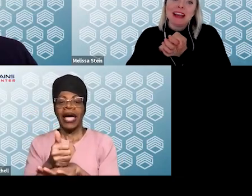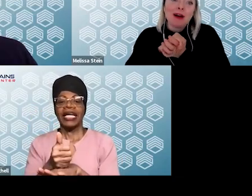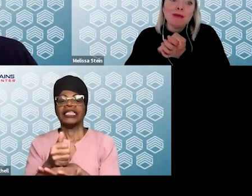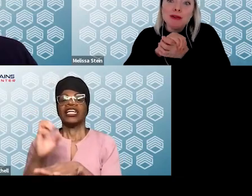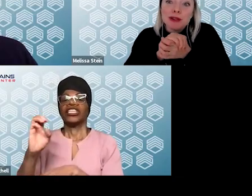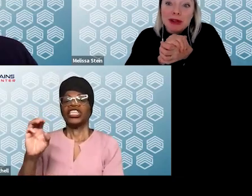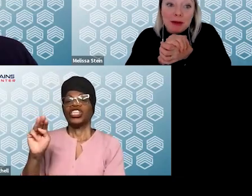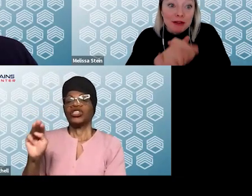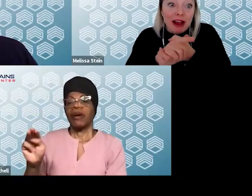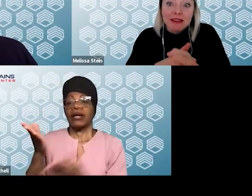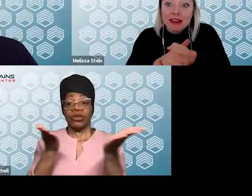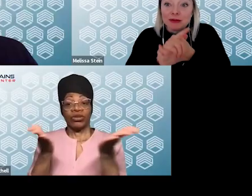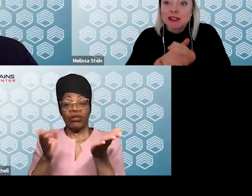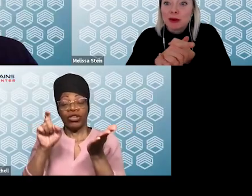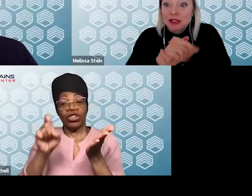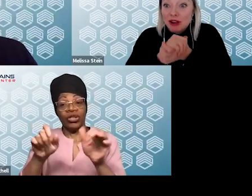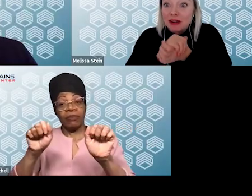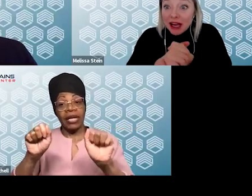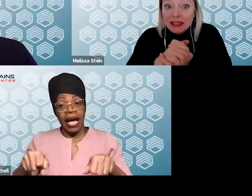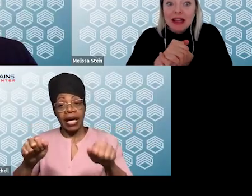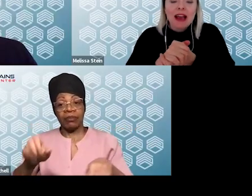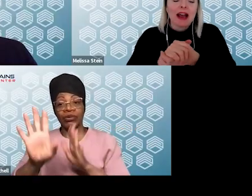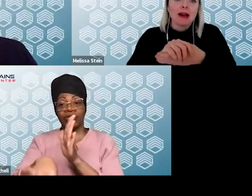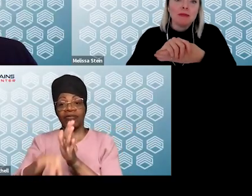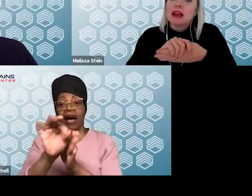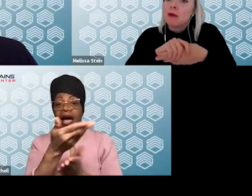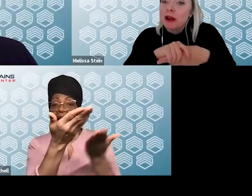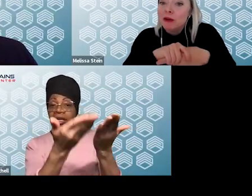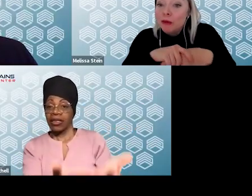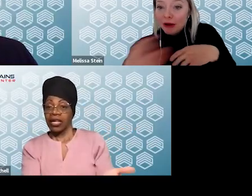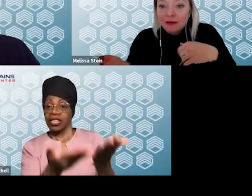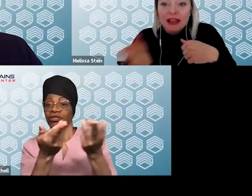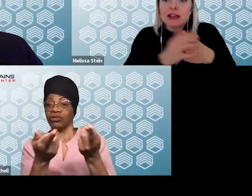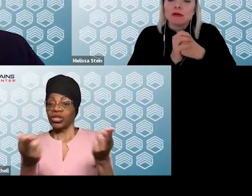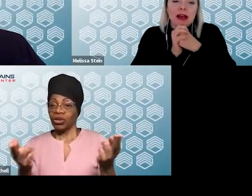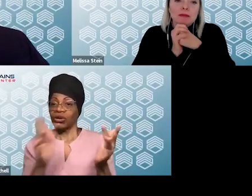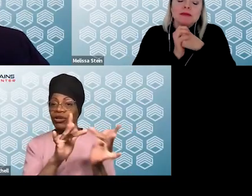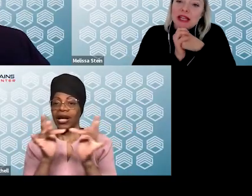then you should be able to find this resource online when- Thank you, Sam.